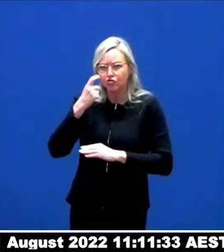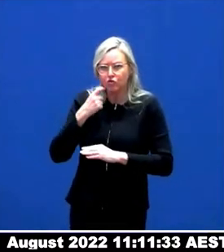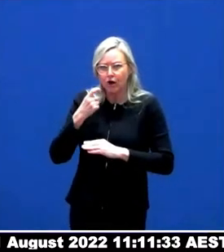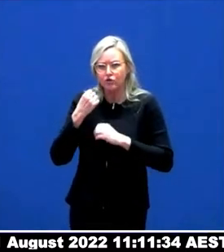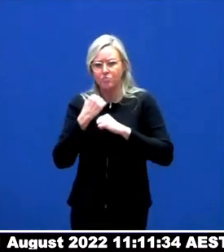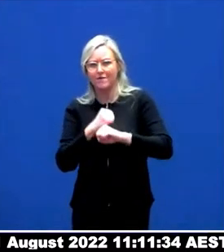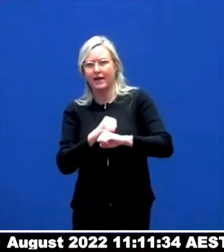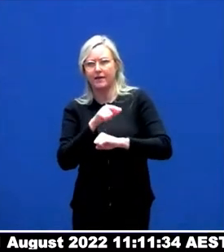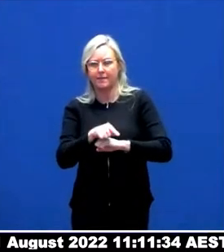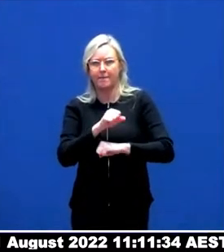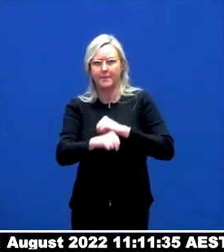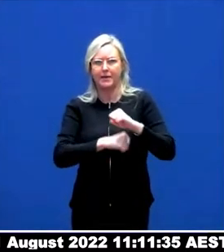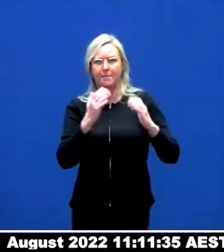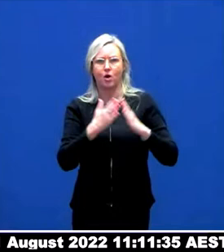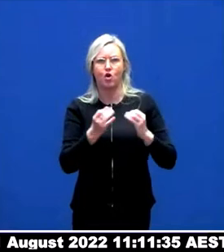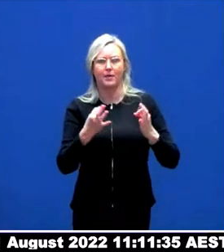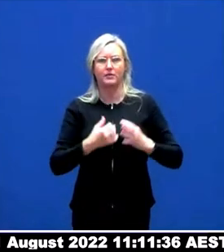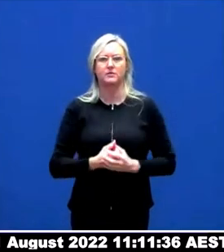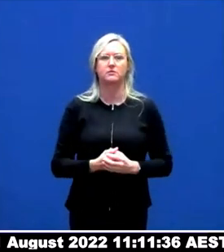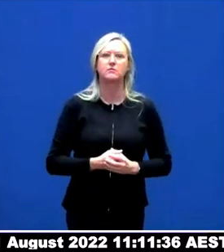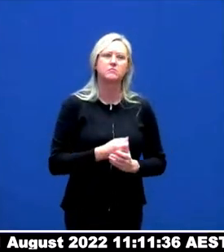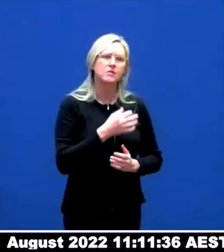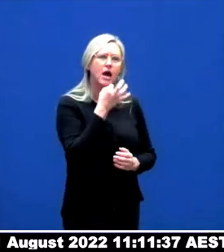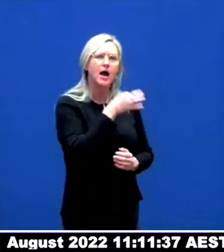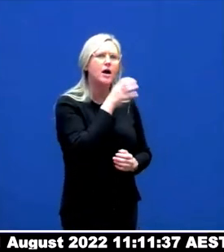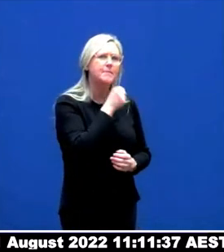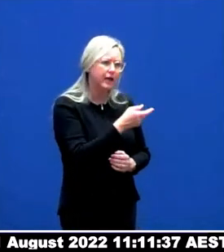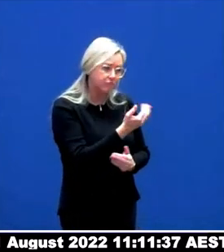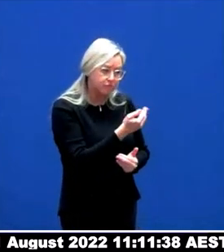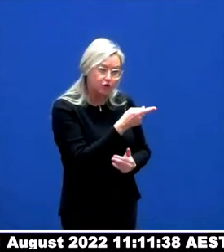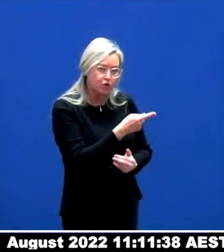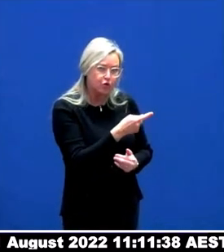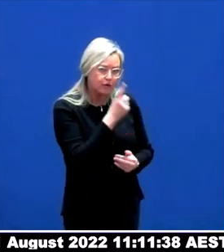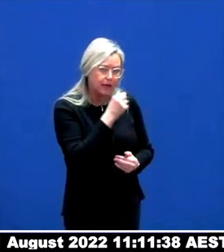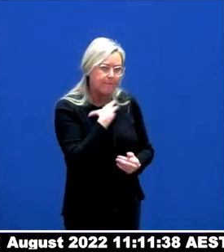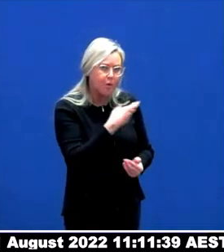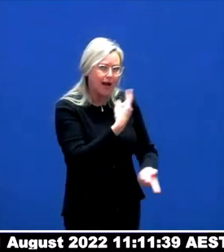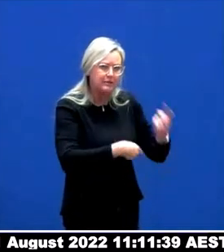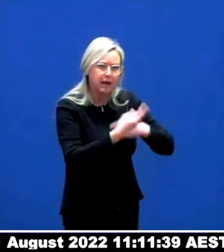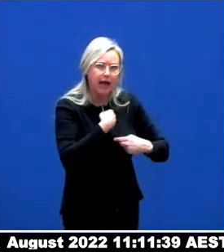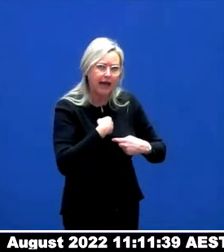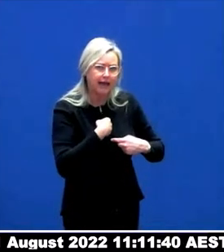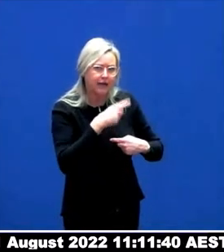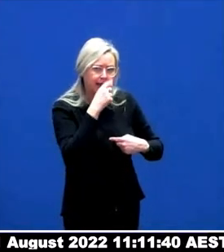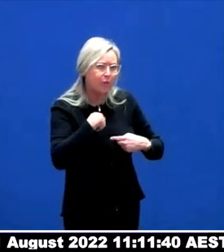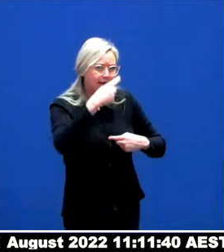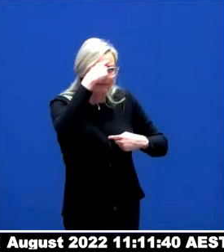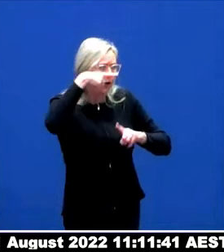Alright. Mr Flavel, can you give us any more reason for optimism so that we can extract ourselves from the slot of despondence.